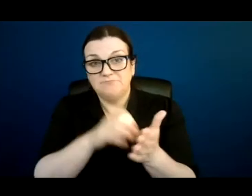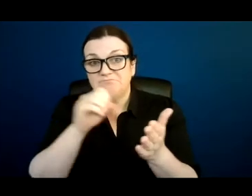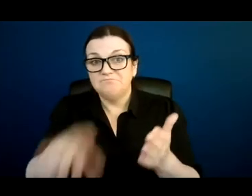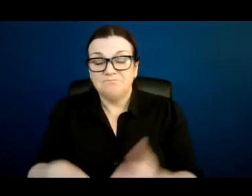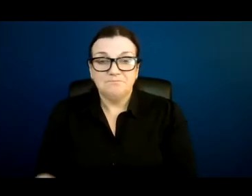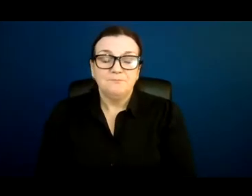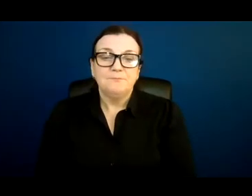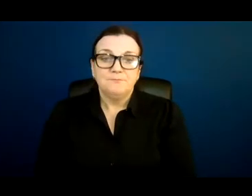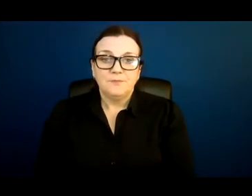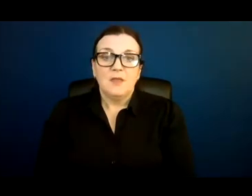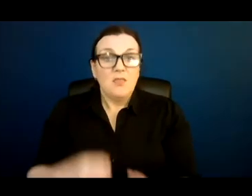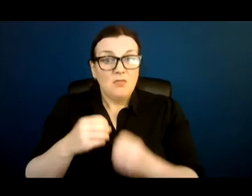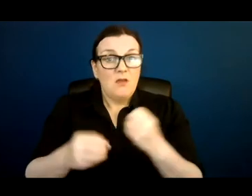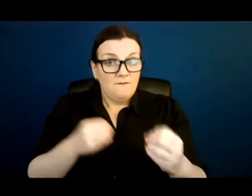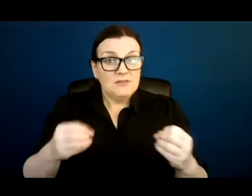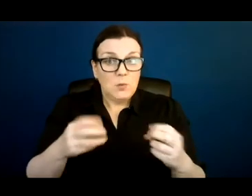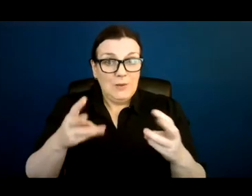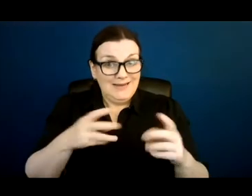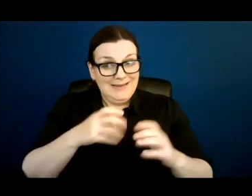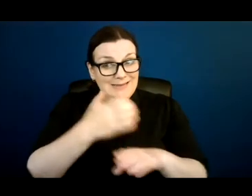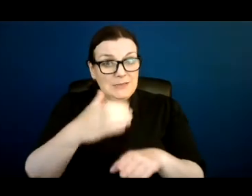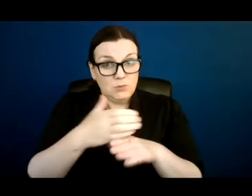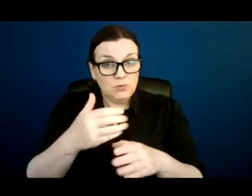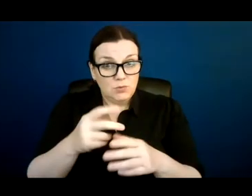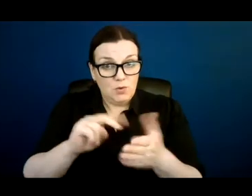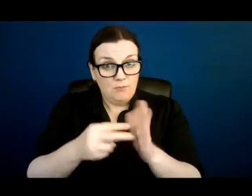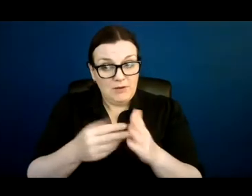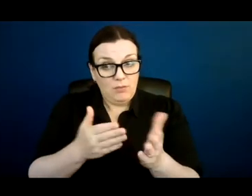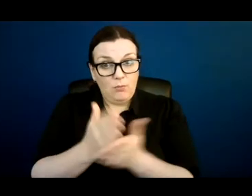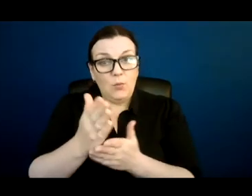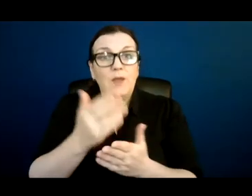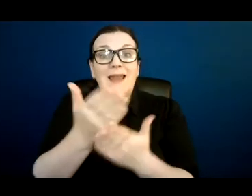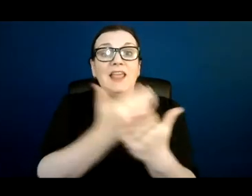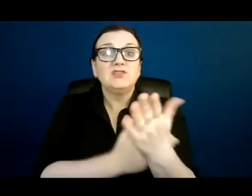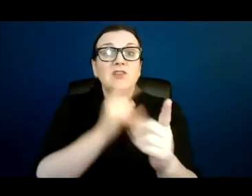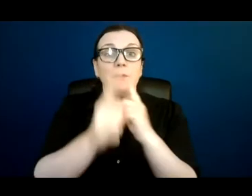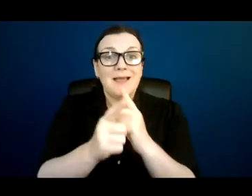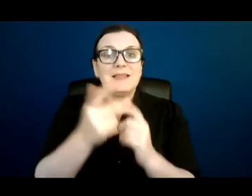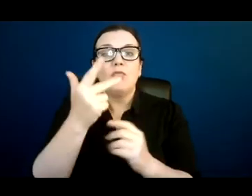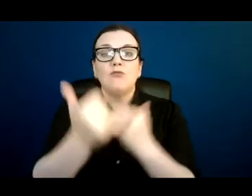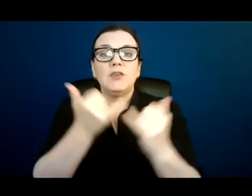over the three year review period and provide the same level of service as it has been all along.